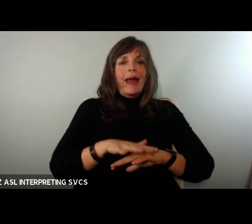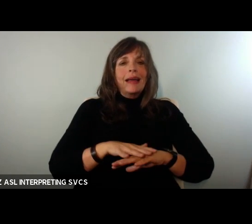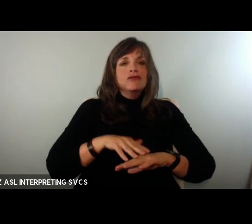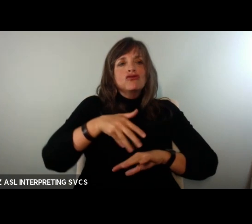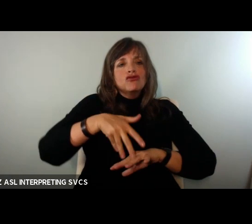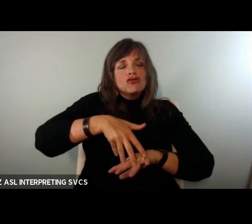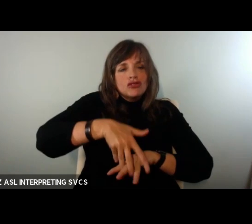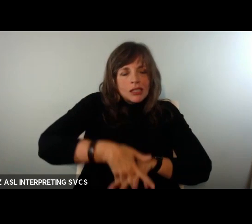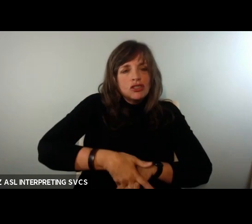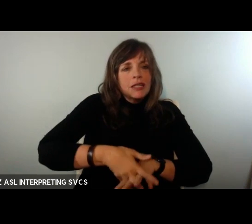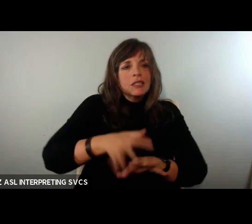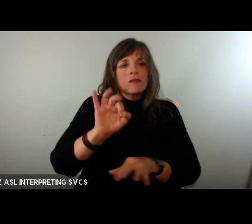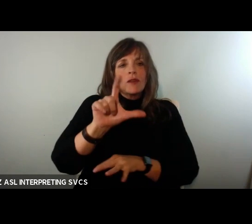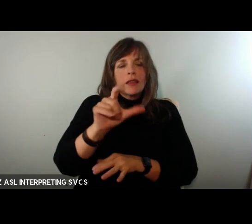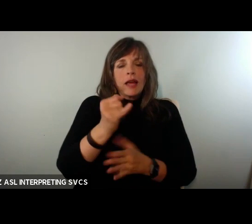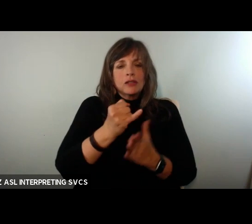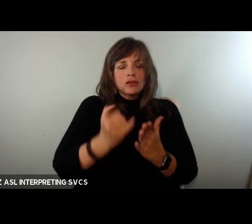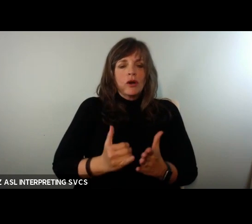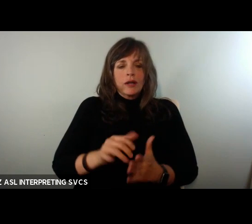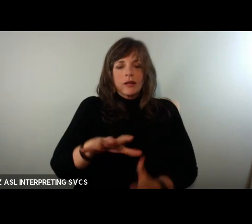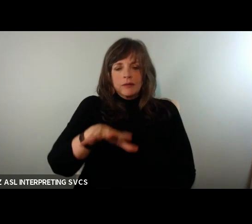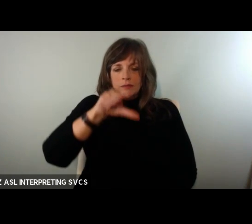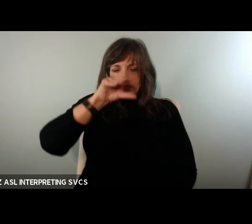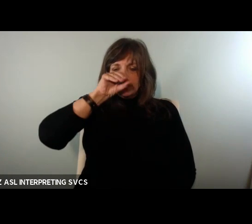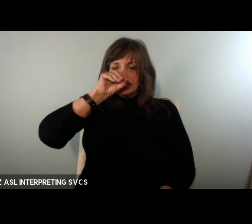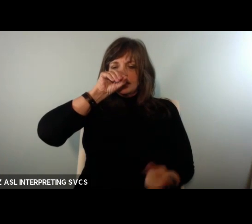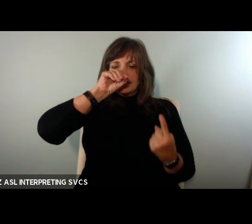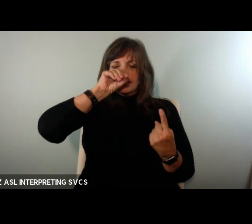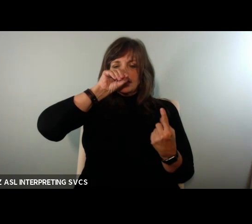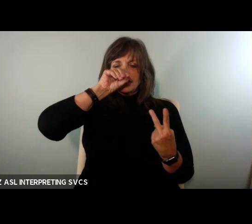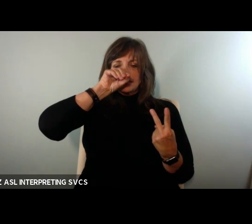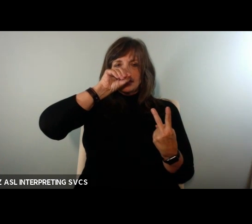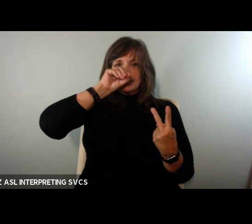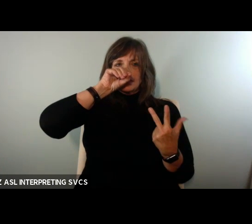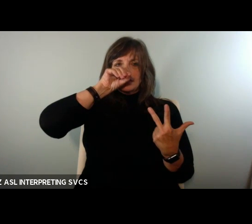And so, inhale, one, two, three, four, five.